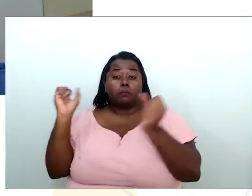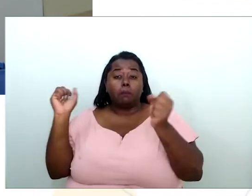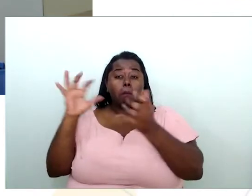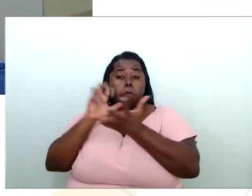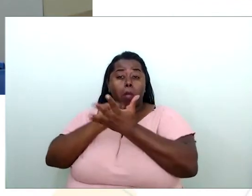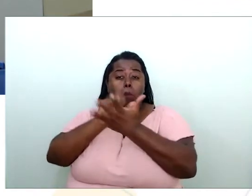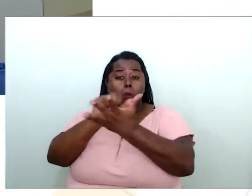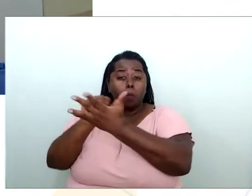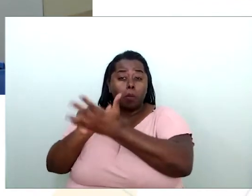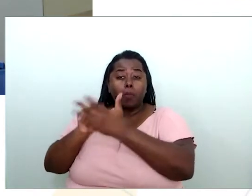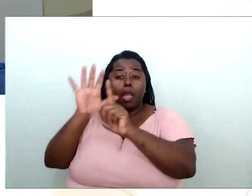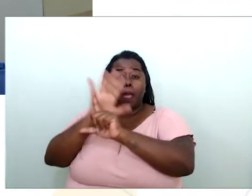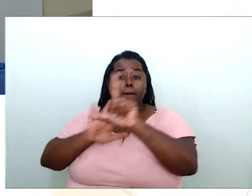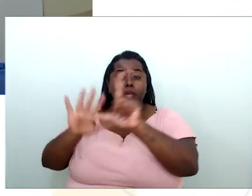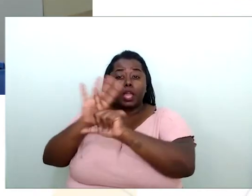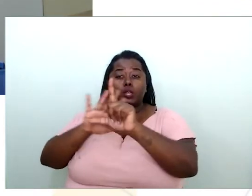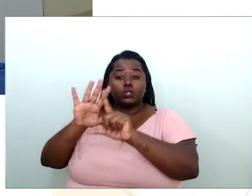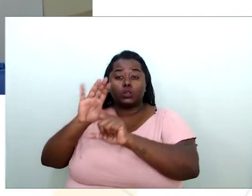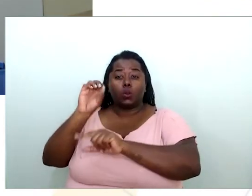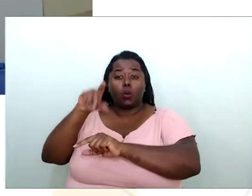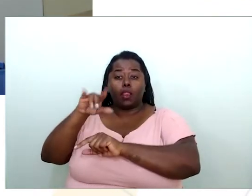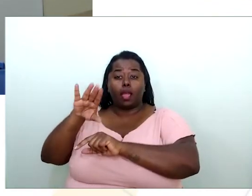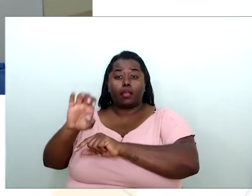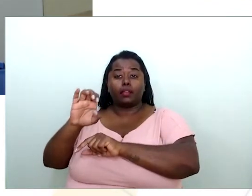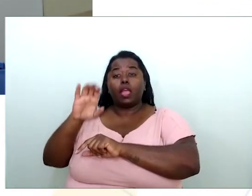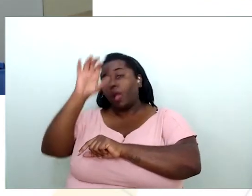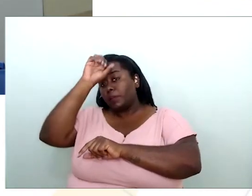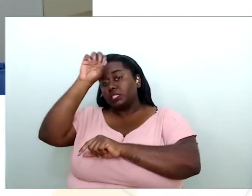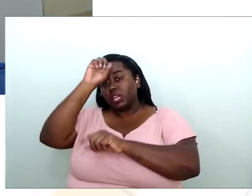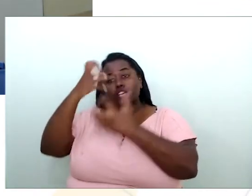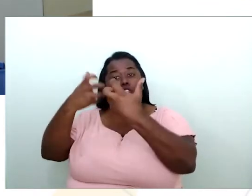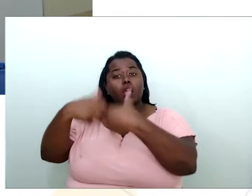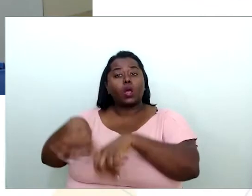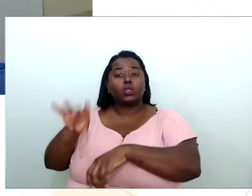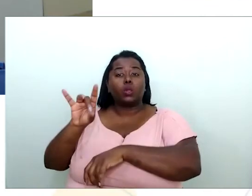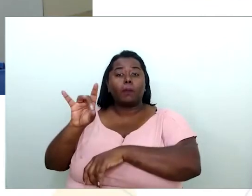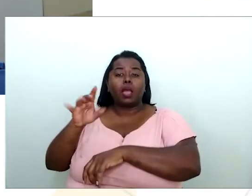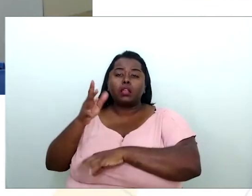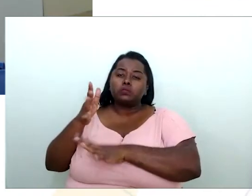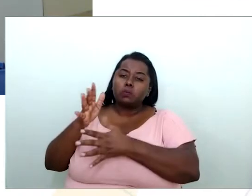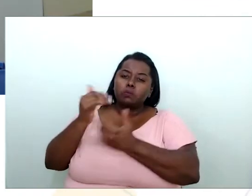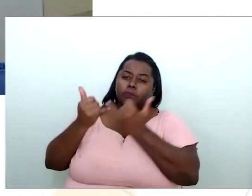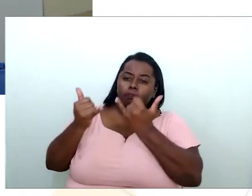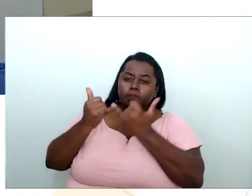in an online environment learning will take place almost automatically right